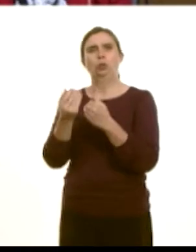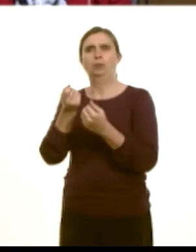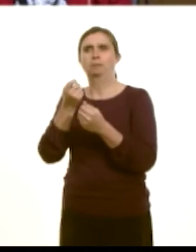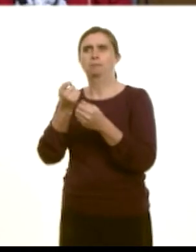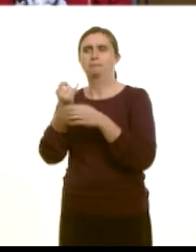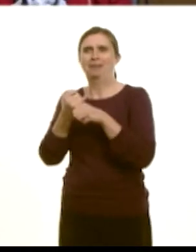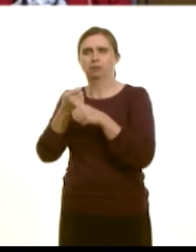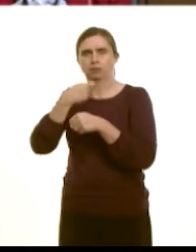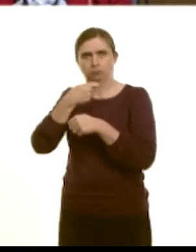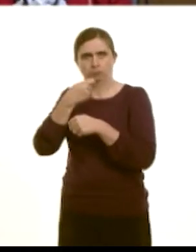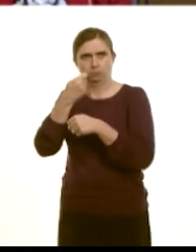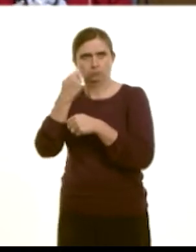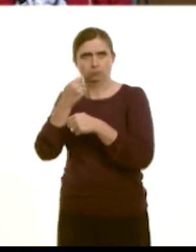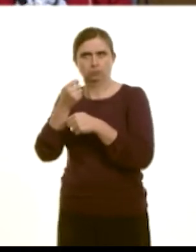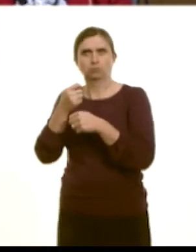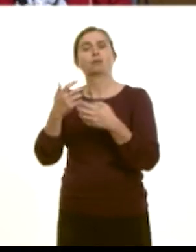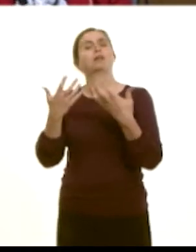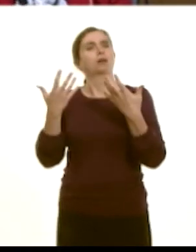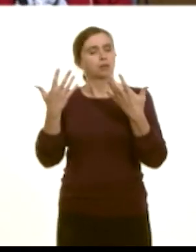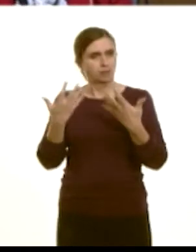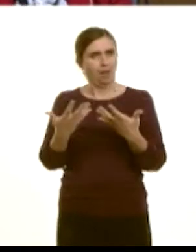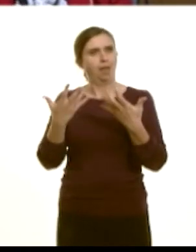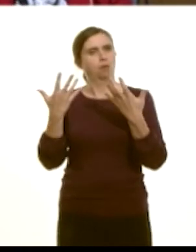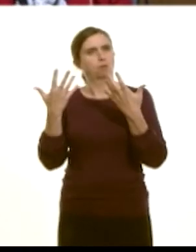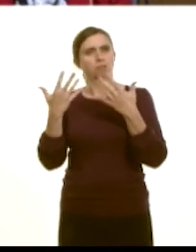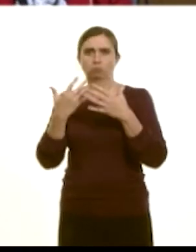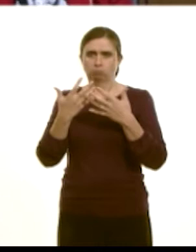Of course, they are now routinely available to eligible patients.